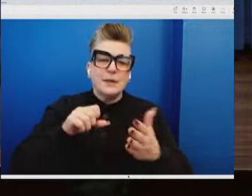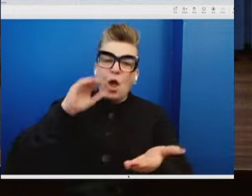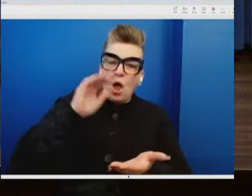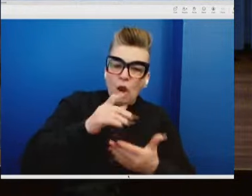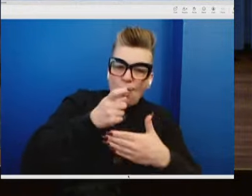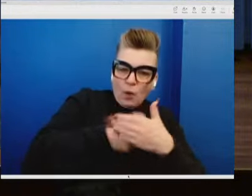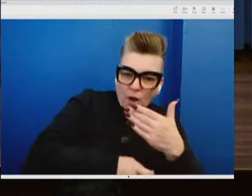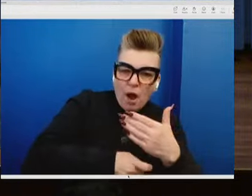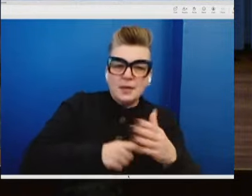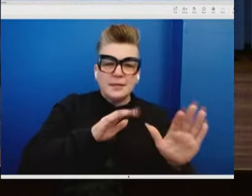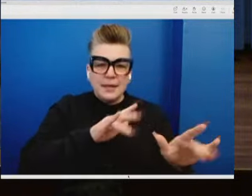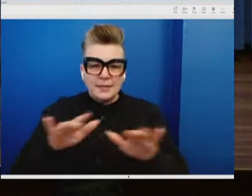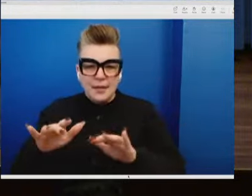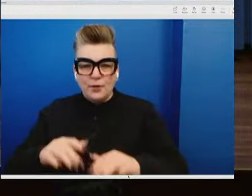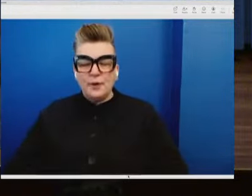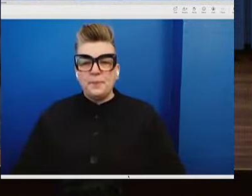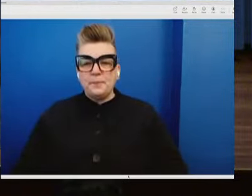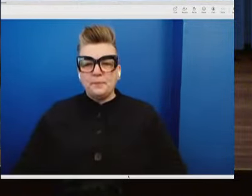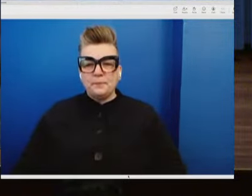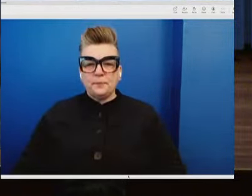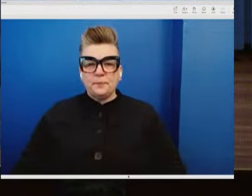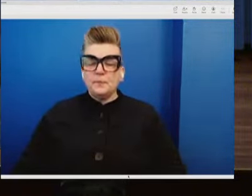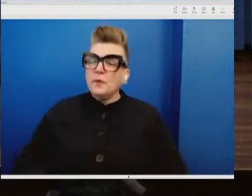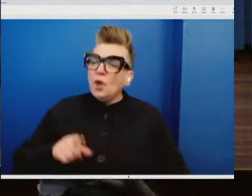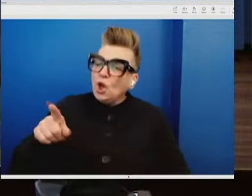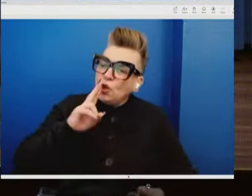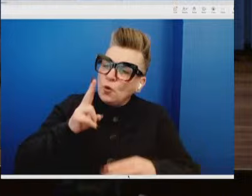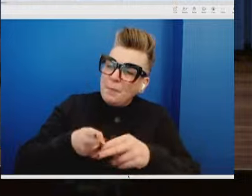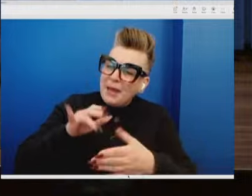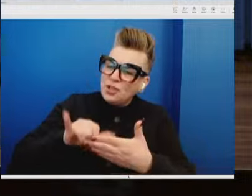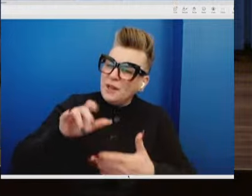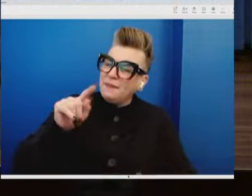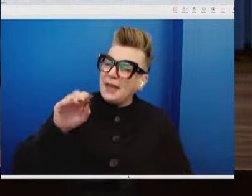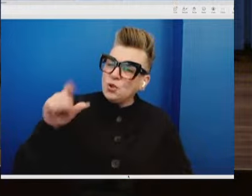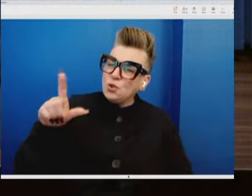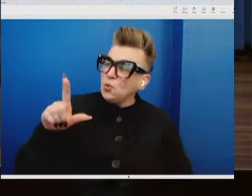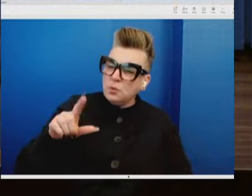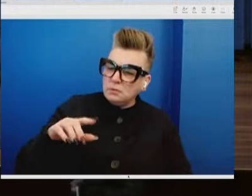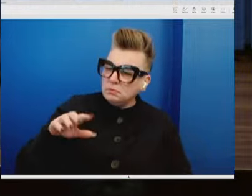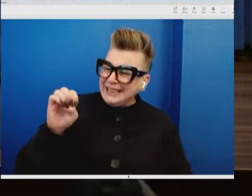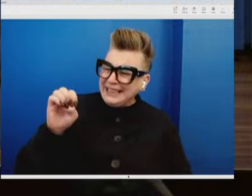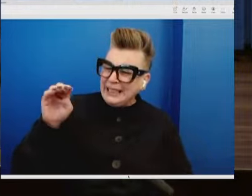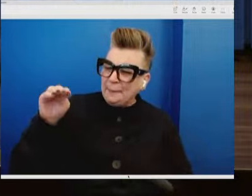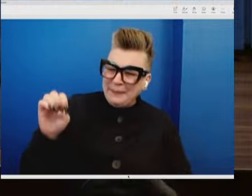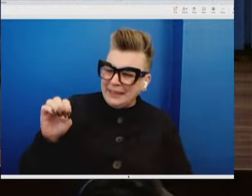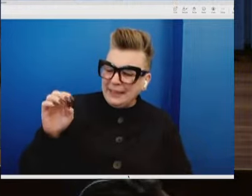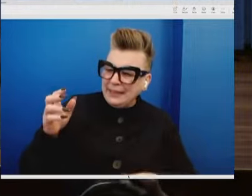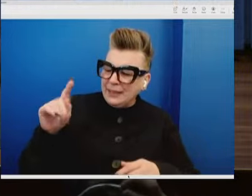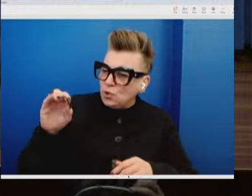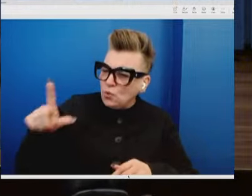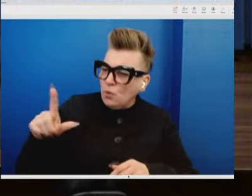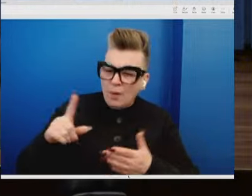Female Speaker: The IME tool you keep mentioning, what is the specific benefit to states of using that? And like,